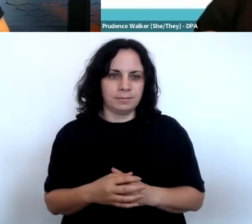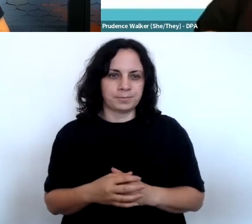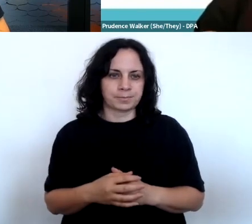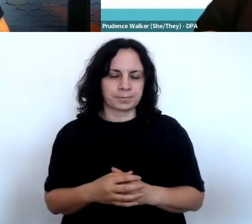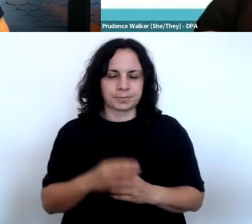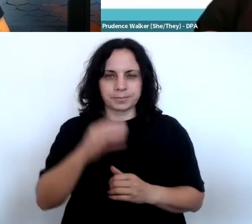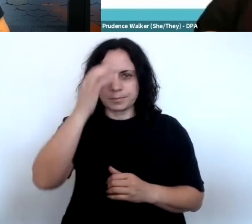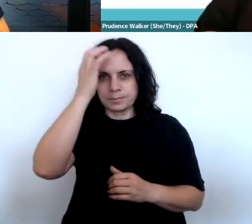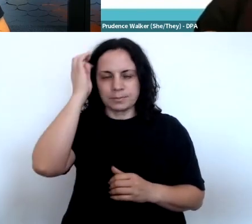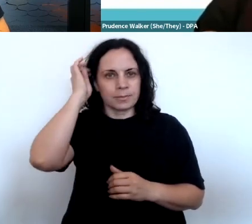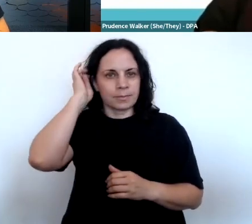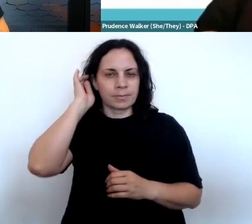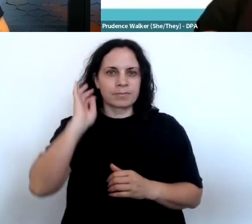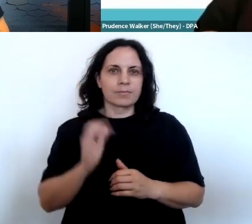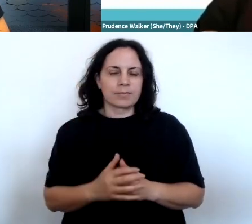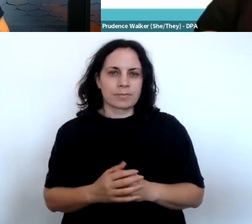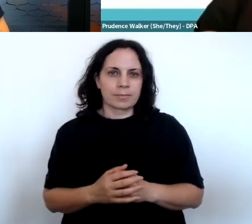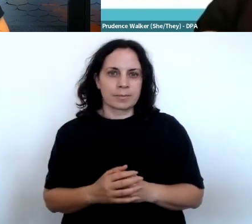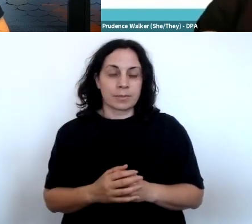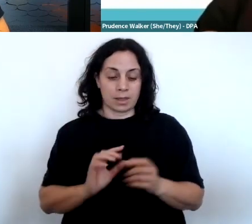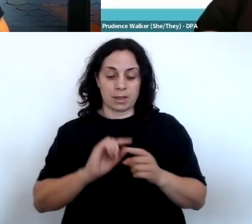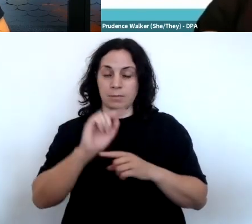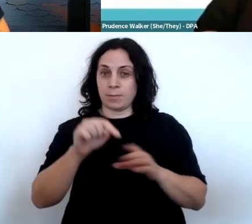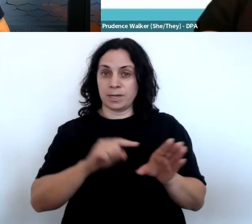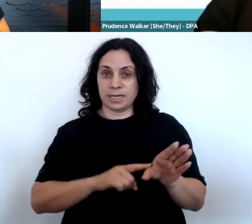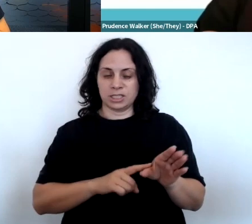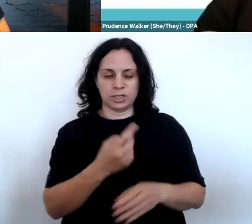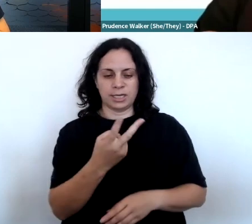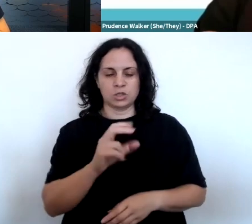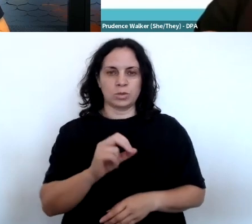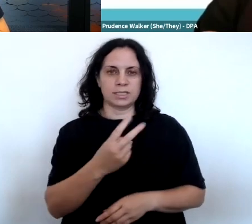But I think next year is going to be a big year and I think I touched earlier on this